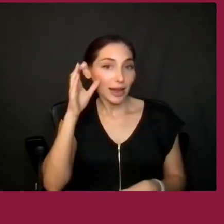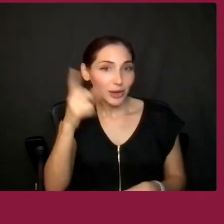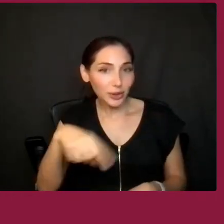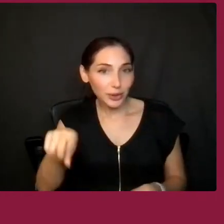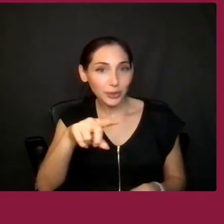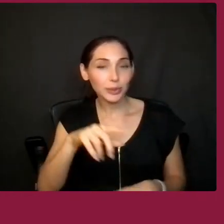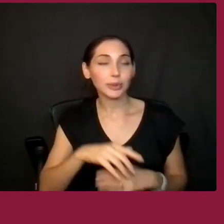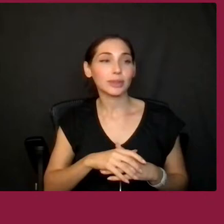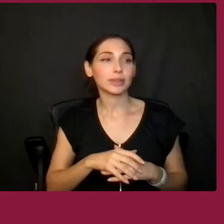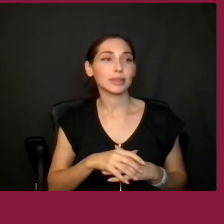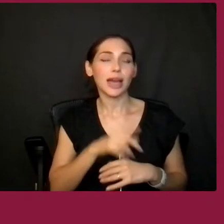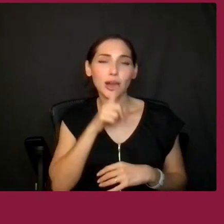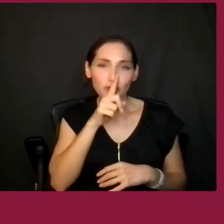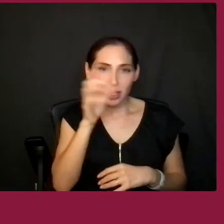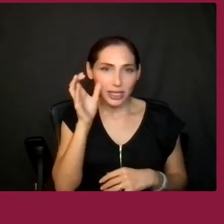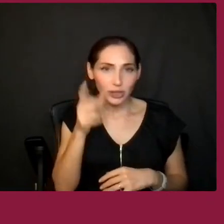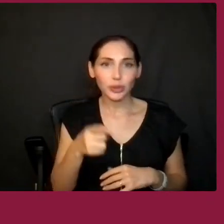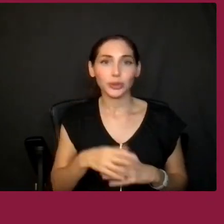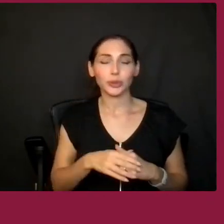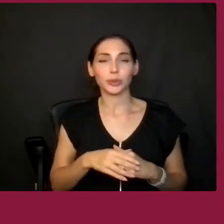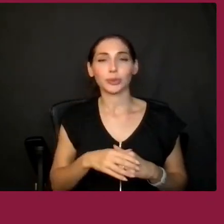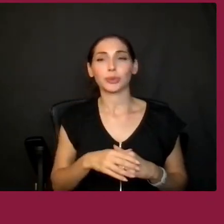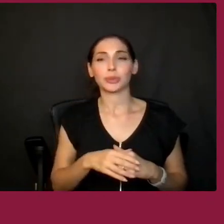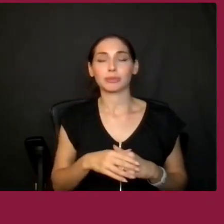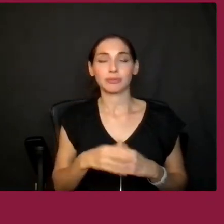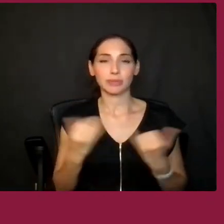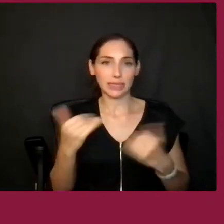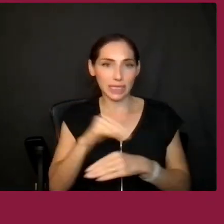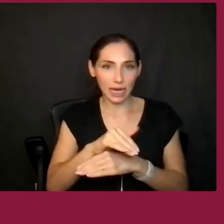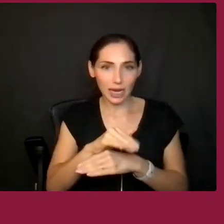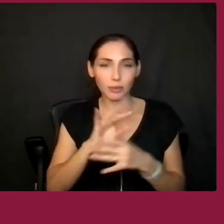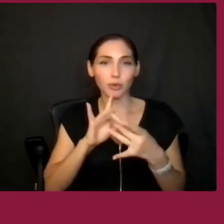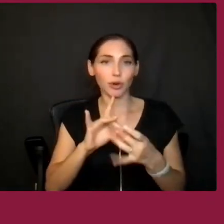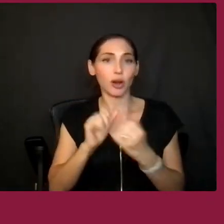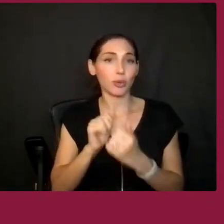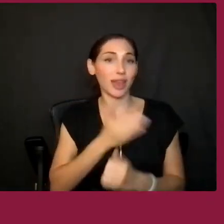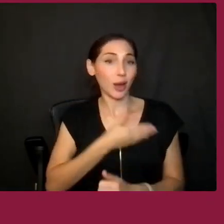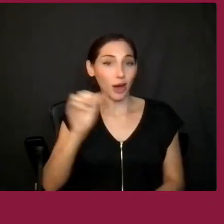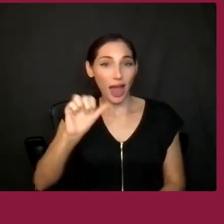I really do hear you this evening with regard to our athletes, and $20.